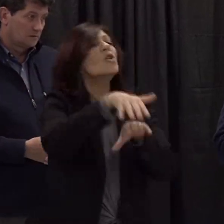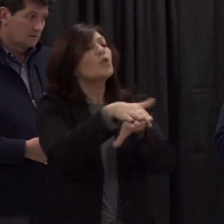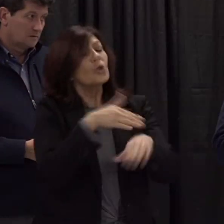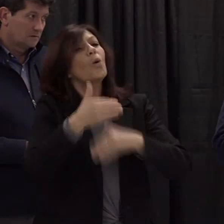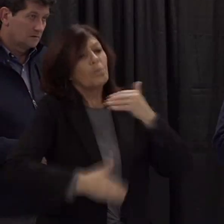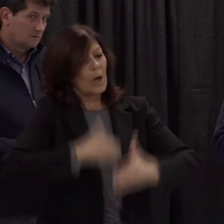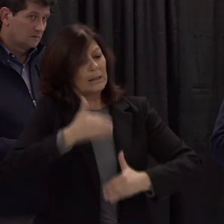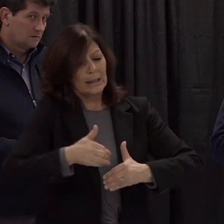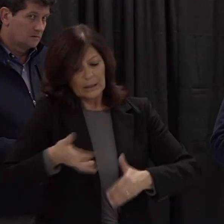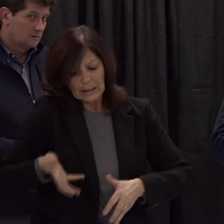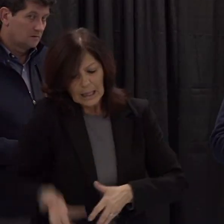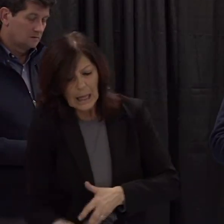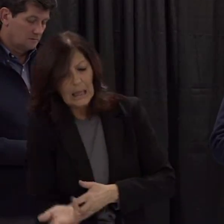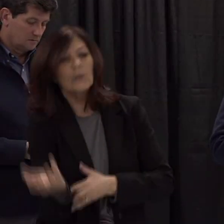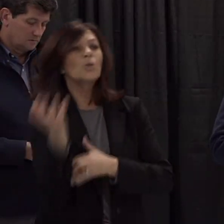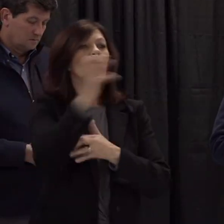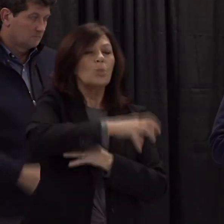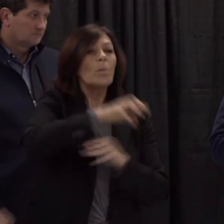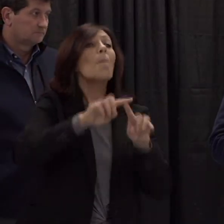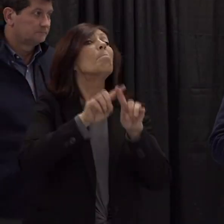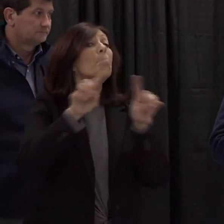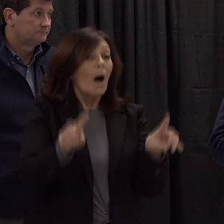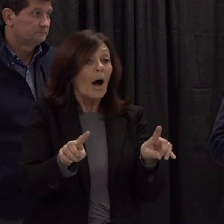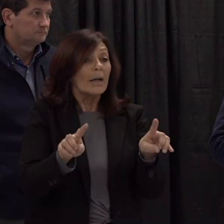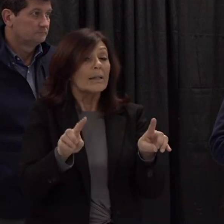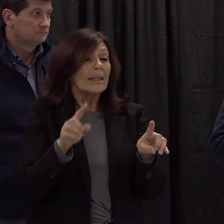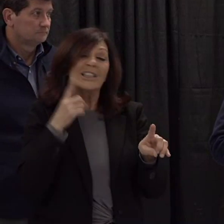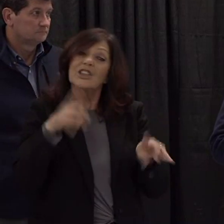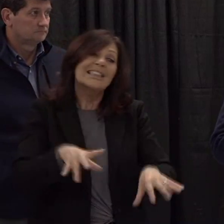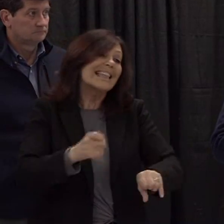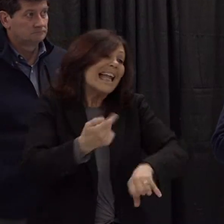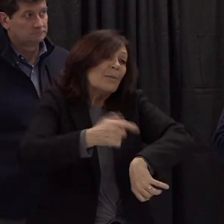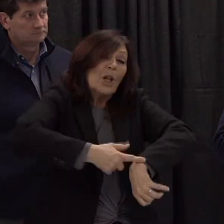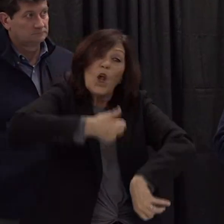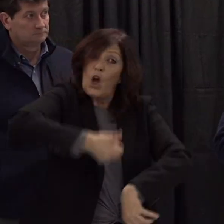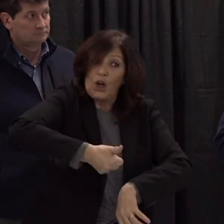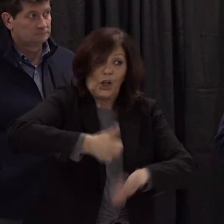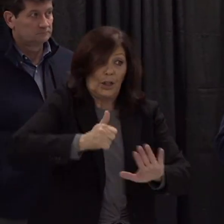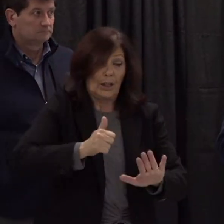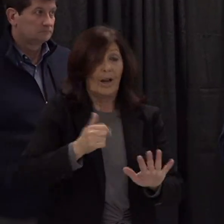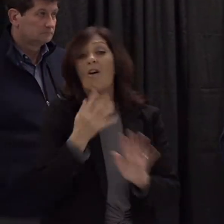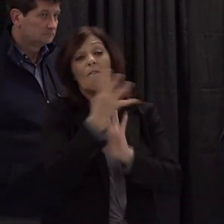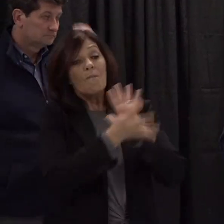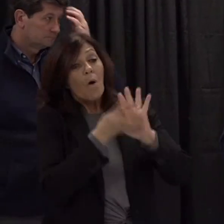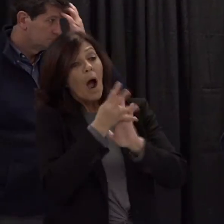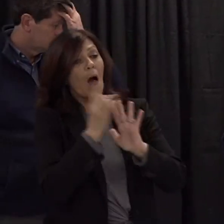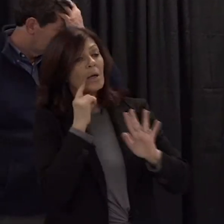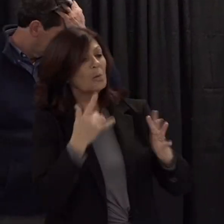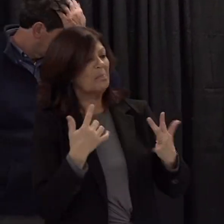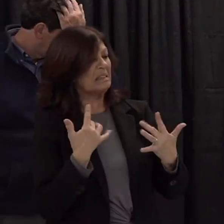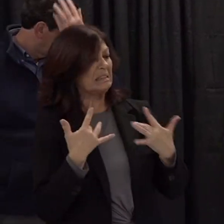have to lift and scoop, but it's going to just take a little bit longer. You know four hours would be a normal beat obviously and